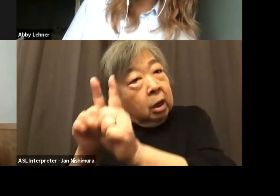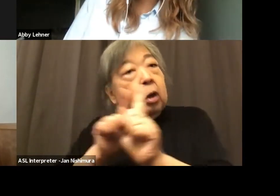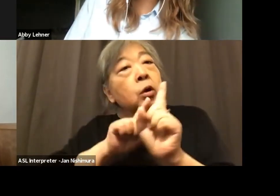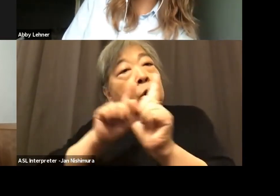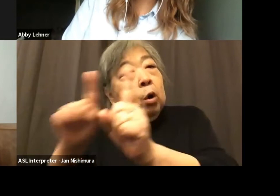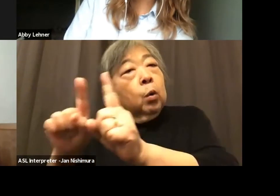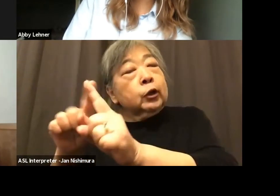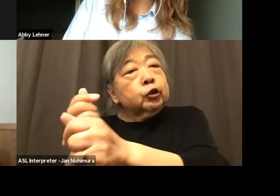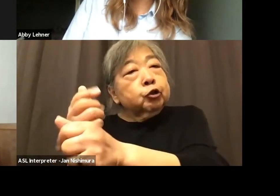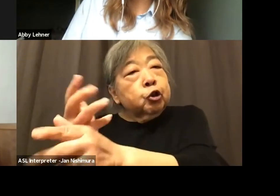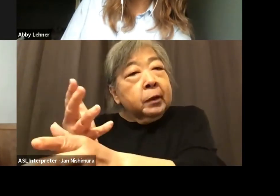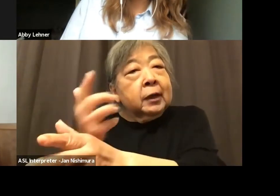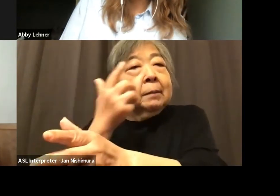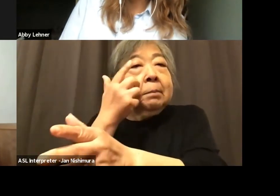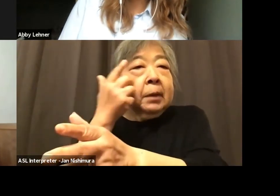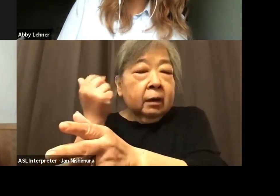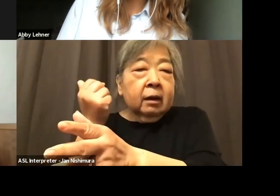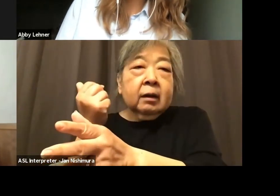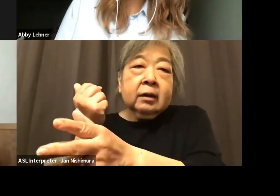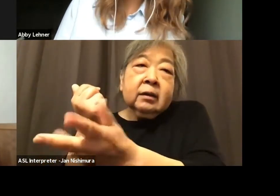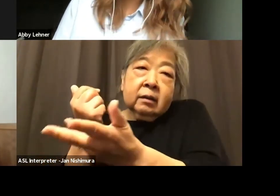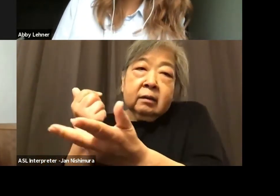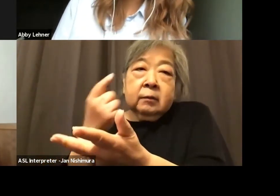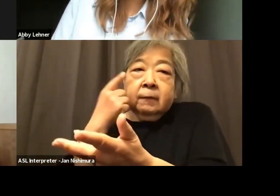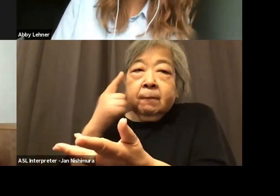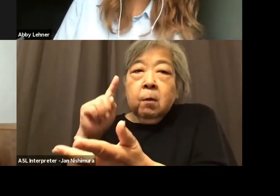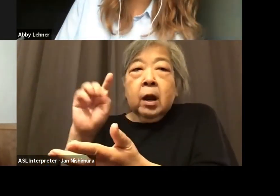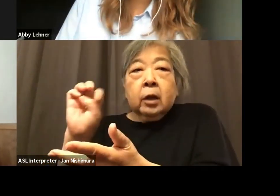because it served for educational purposes.